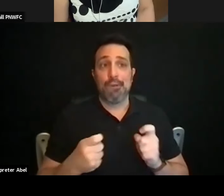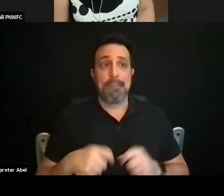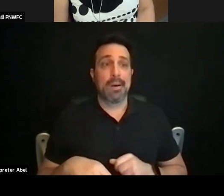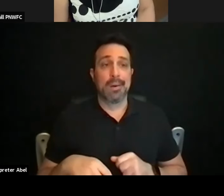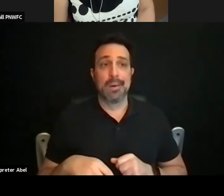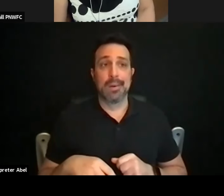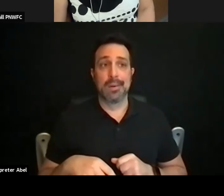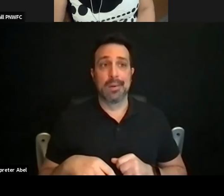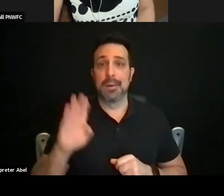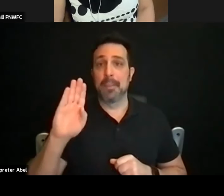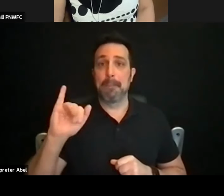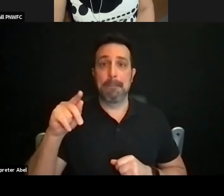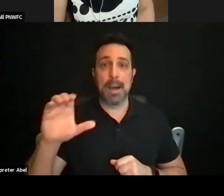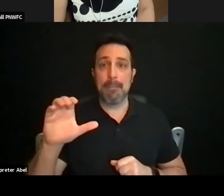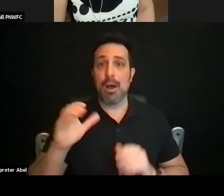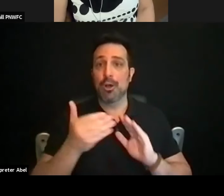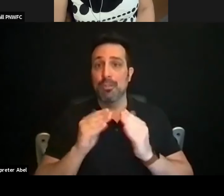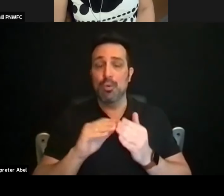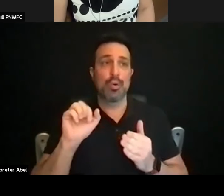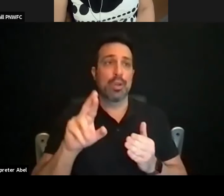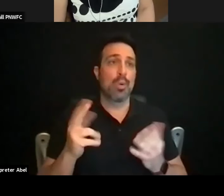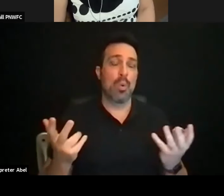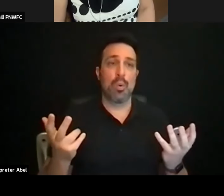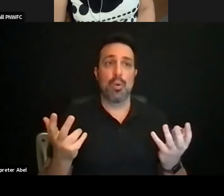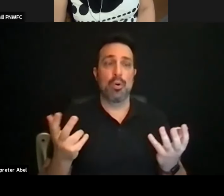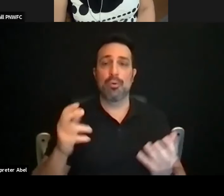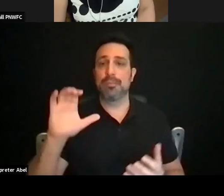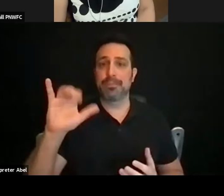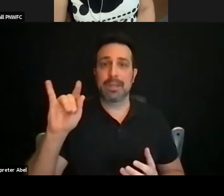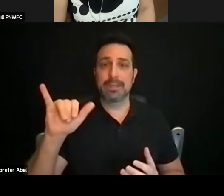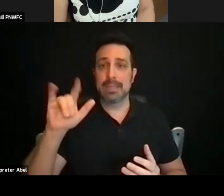speaking as well and engaging with local